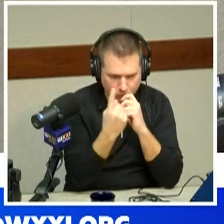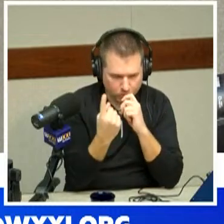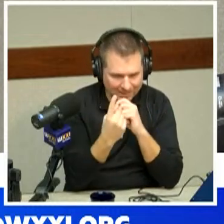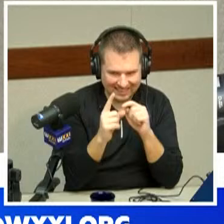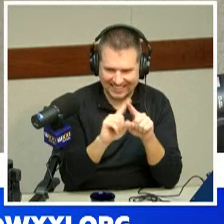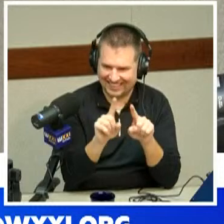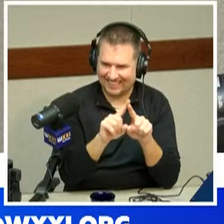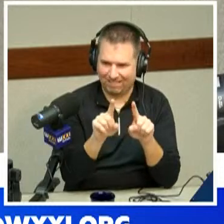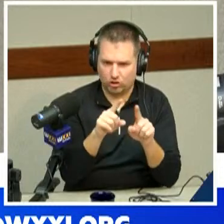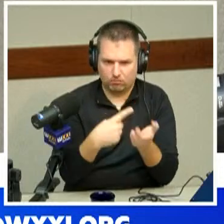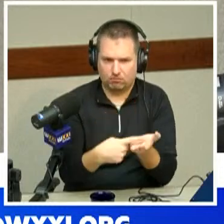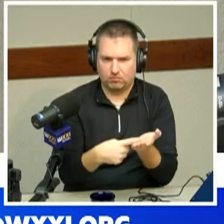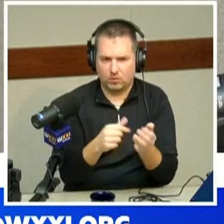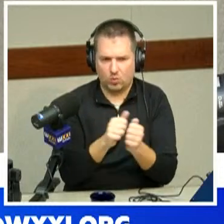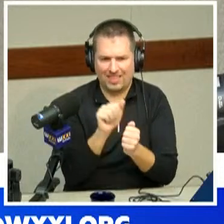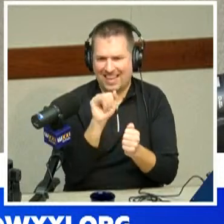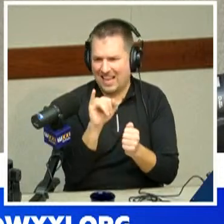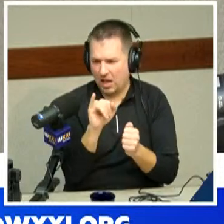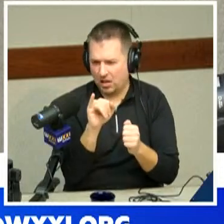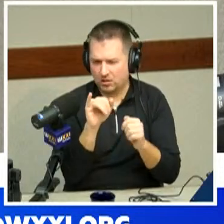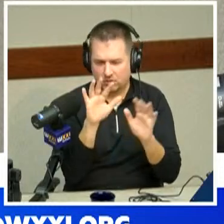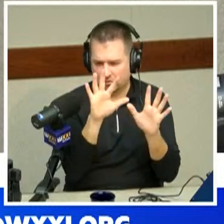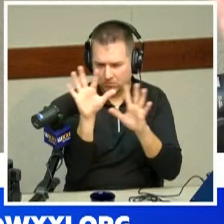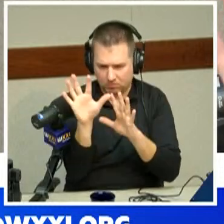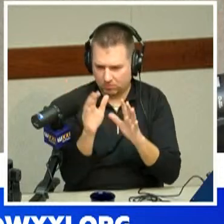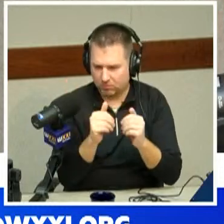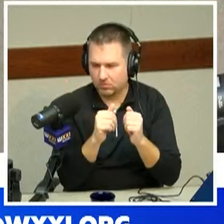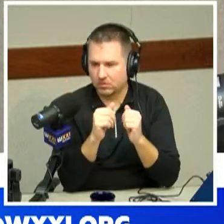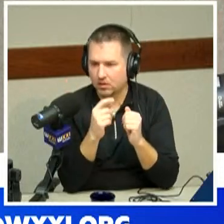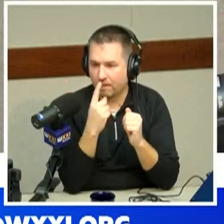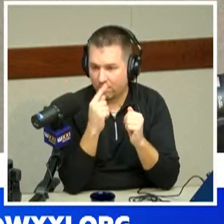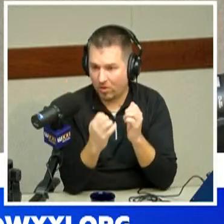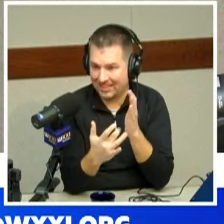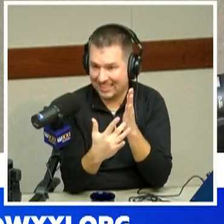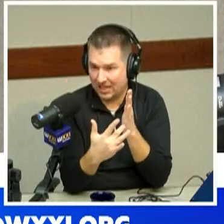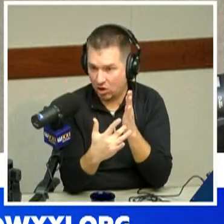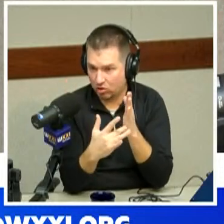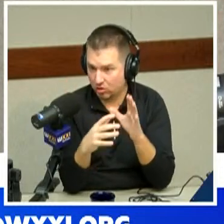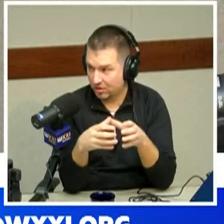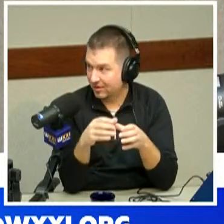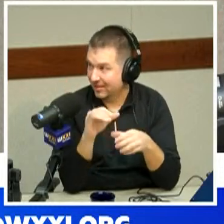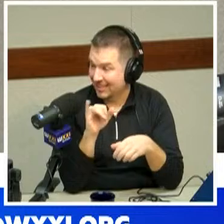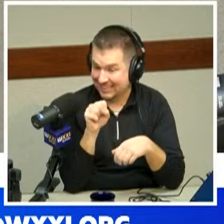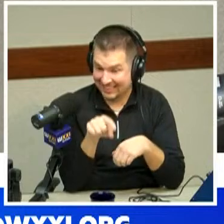to be had around artificial intelligence um for the technology is this a is a native AI